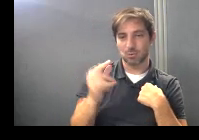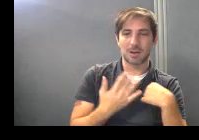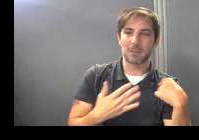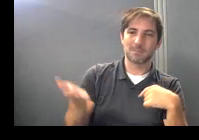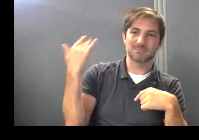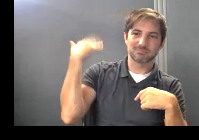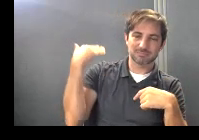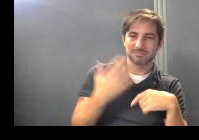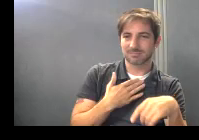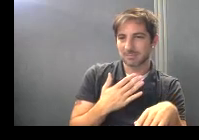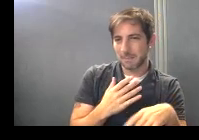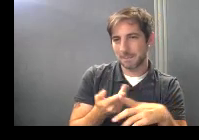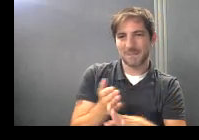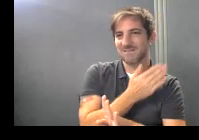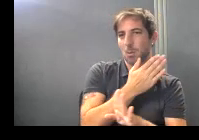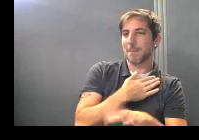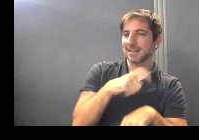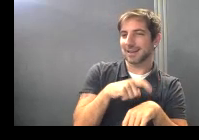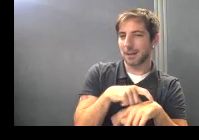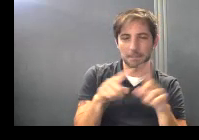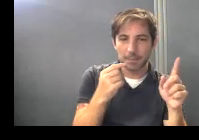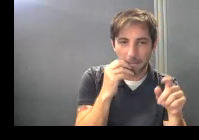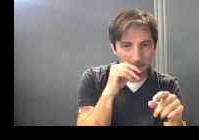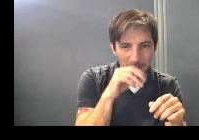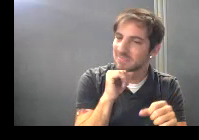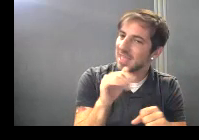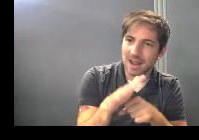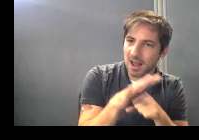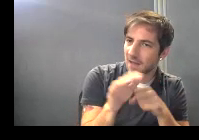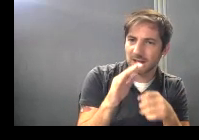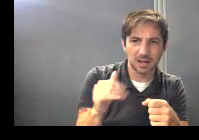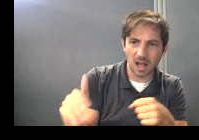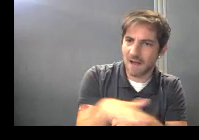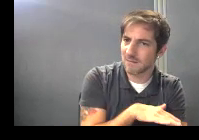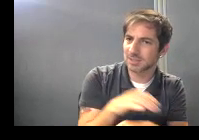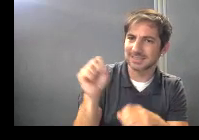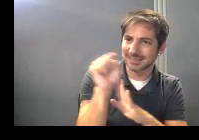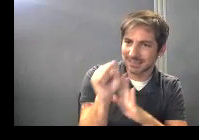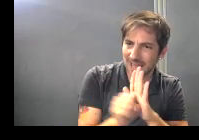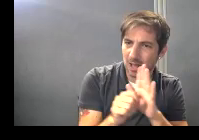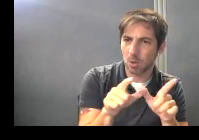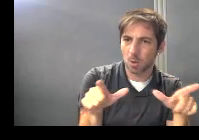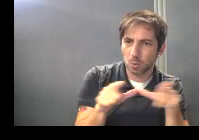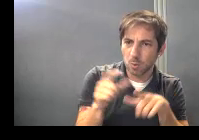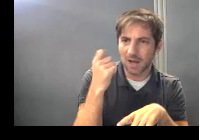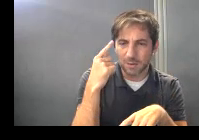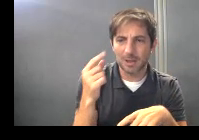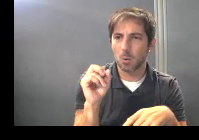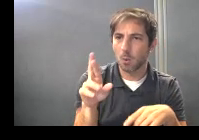IT WASN'T ENOUGH BECAUSE IT DIDN'T COVER GOVERNMENT OR PLACES OF ACCOMMODATION.